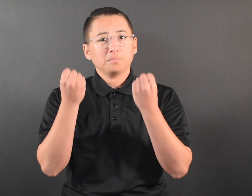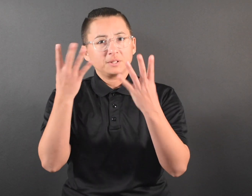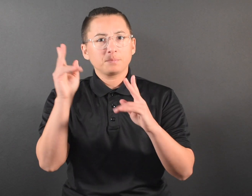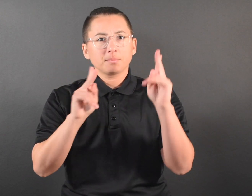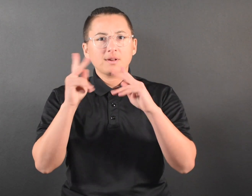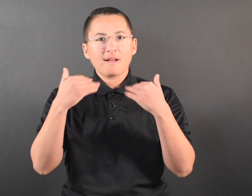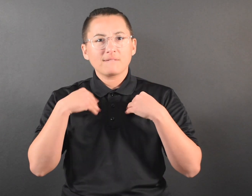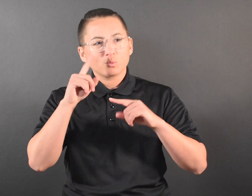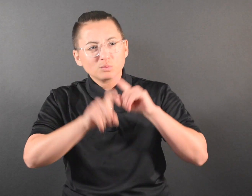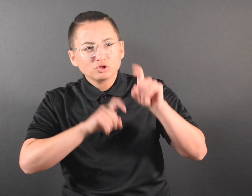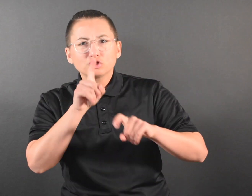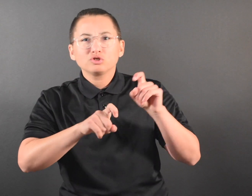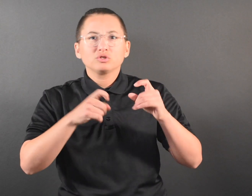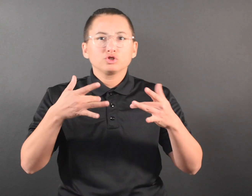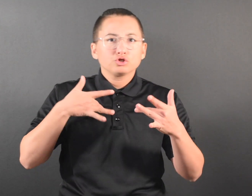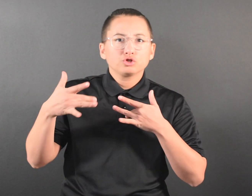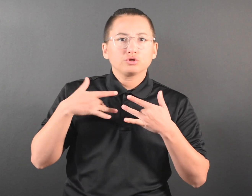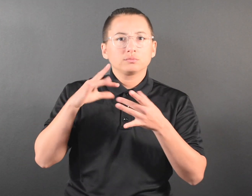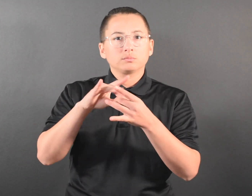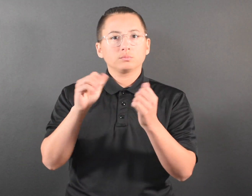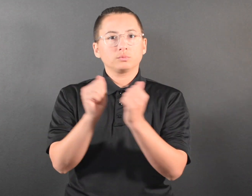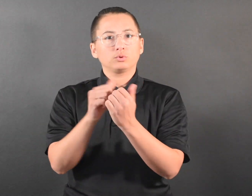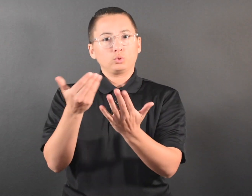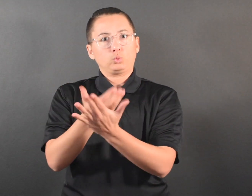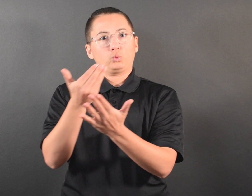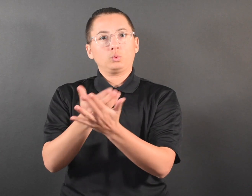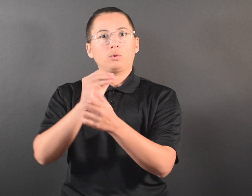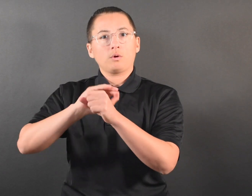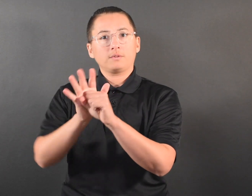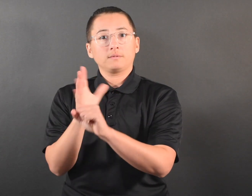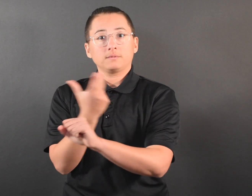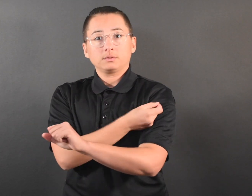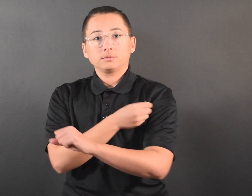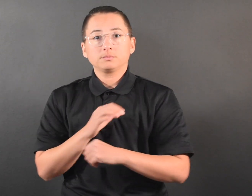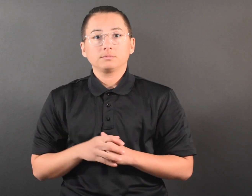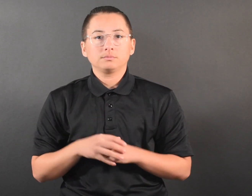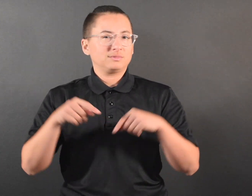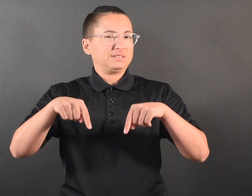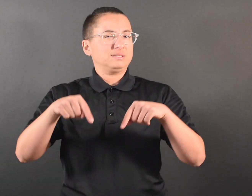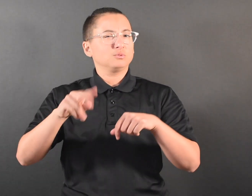Many people have questions and concerns about the new COVID-19 vaccines. This is normal.